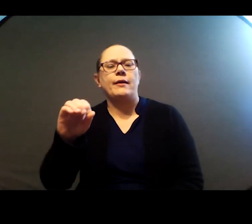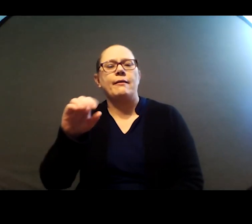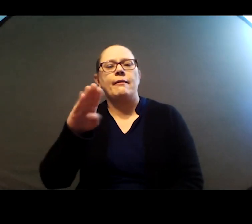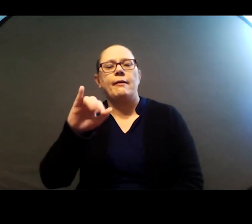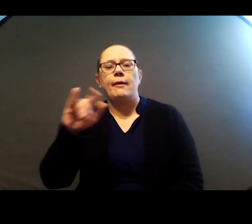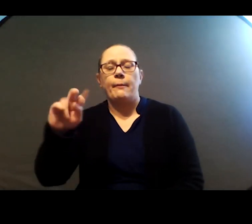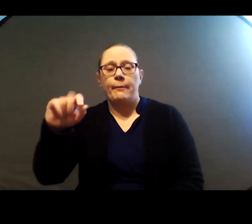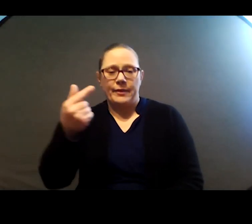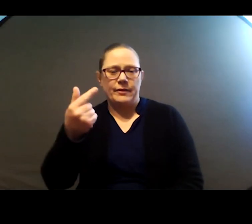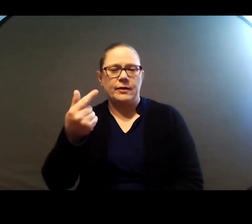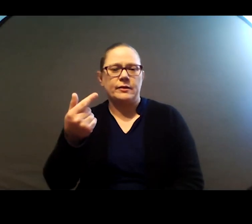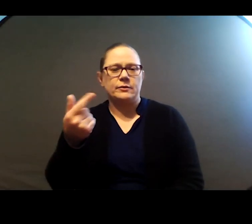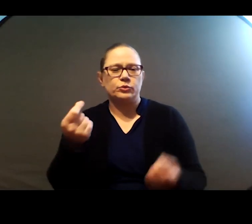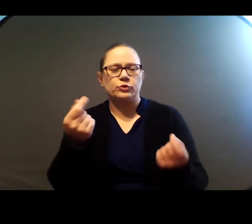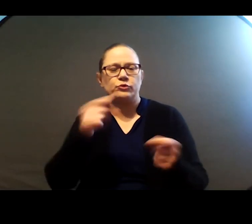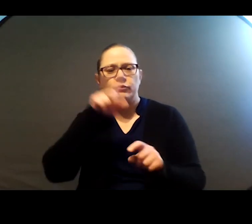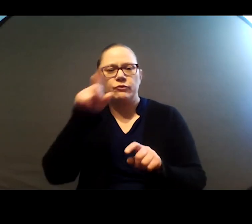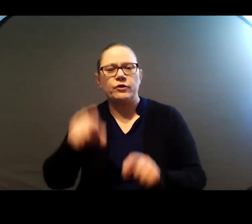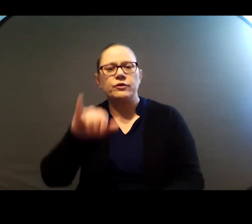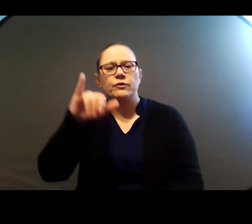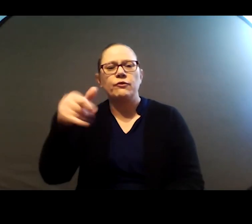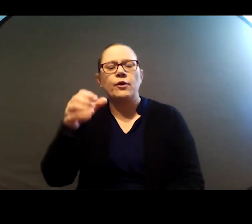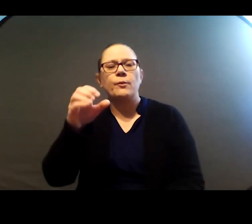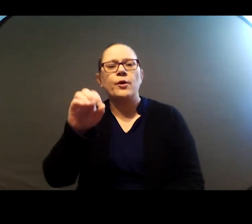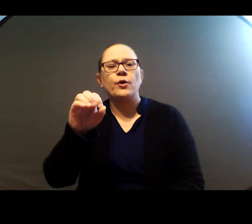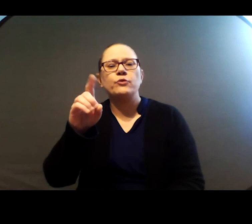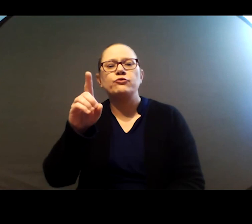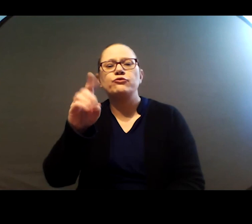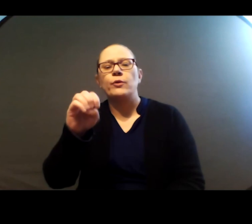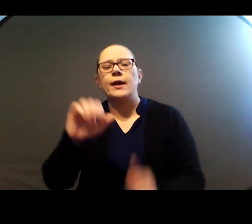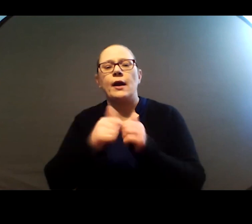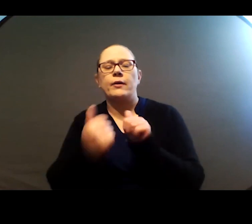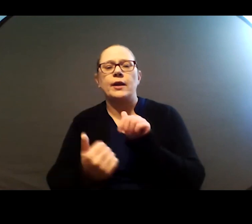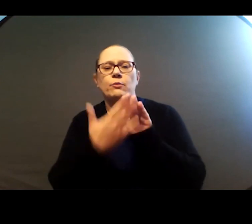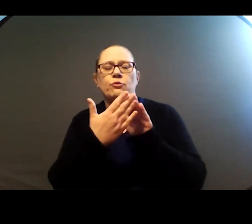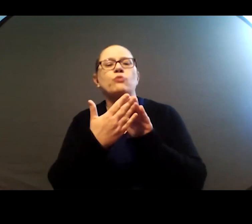do regarding the question from Jody and "how can I approach the local tribes then get some